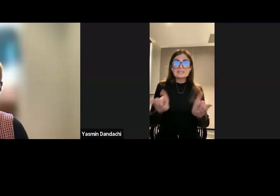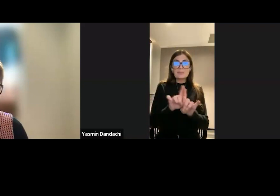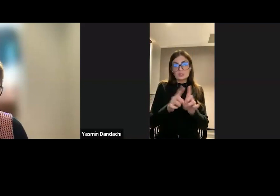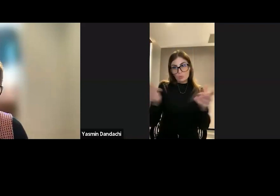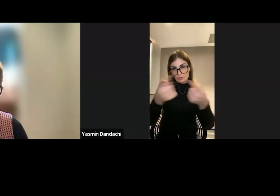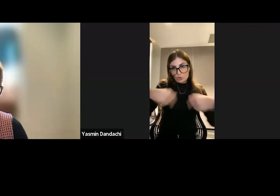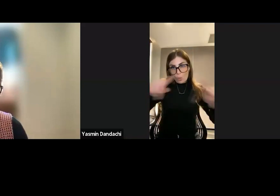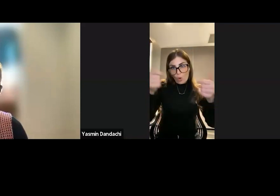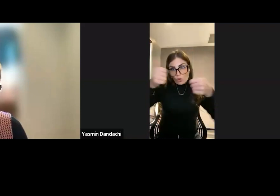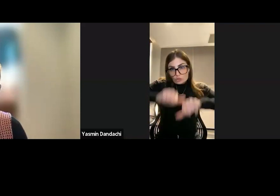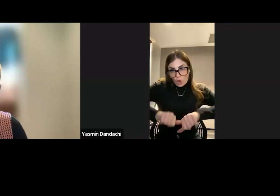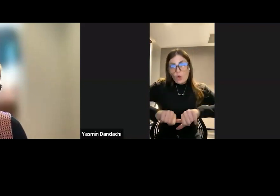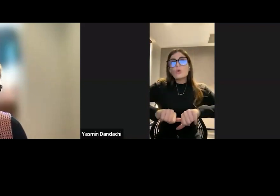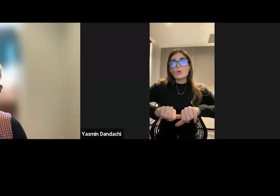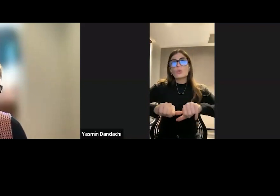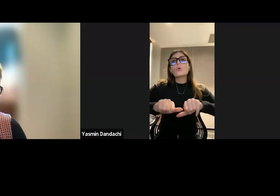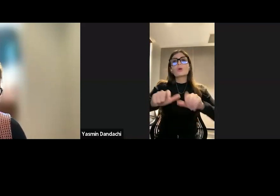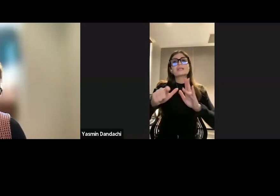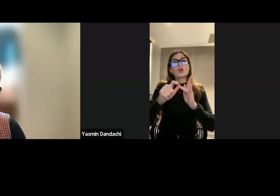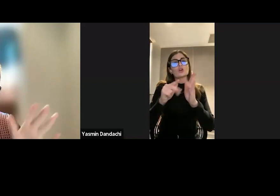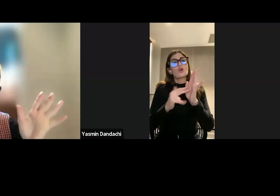is a constitution which performs two main functions,